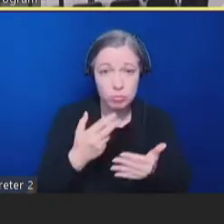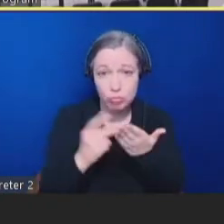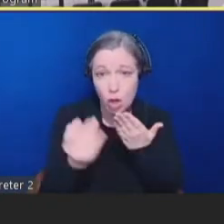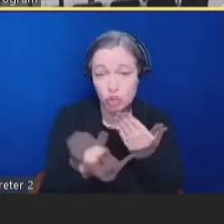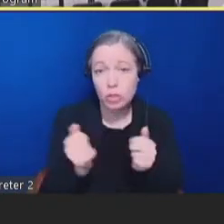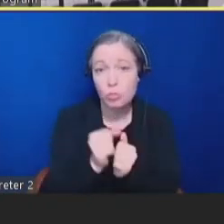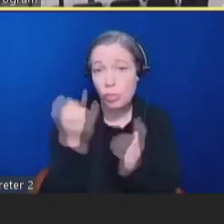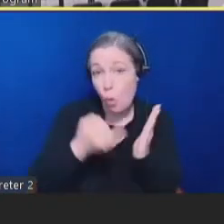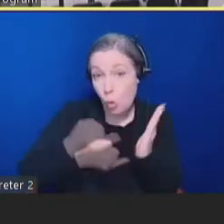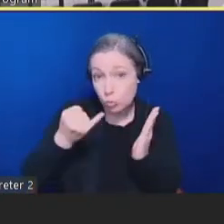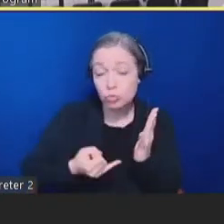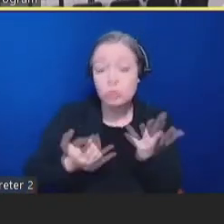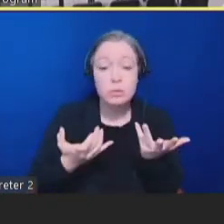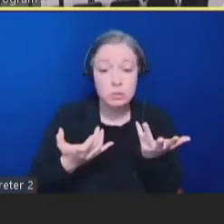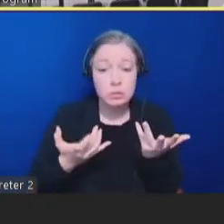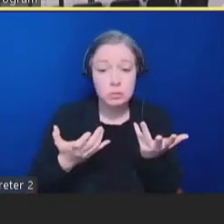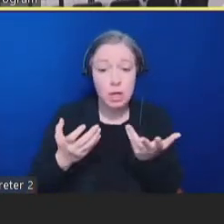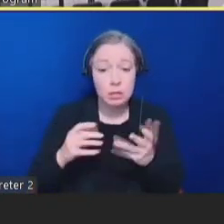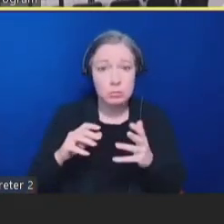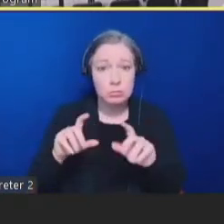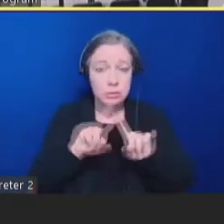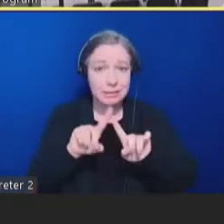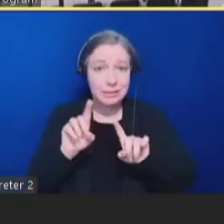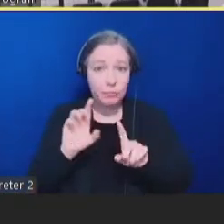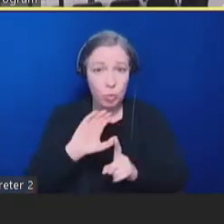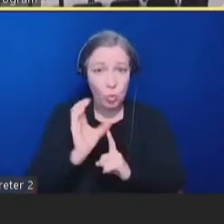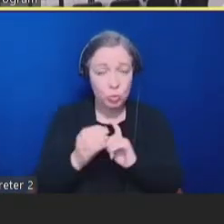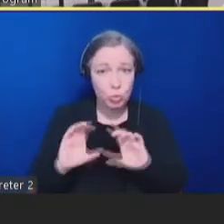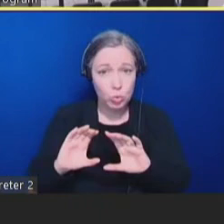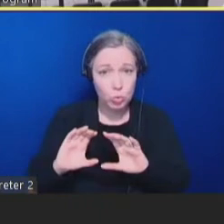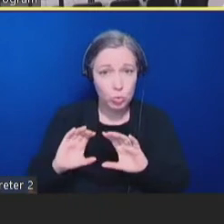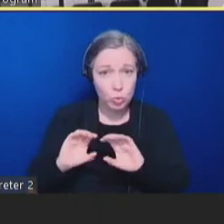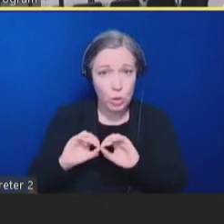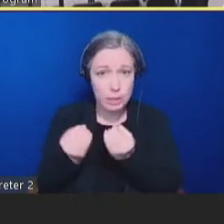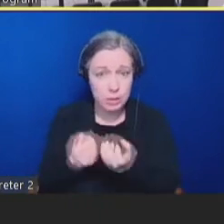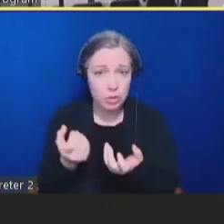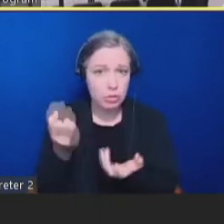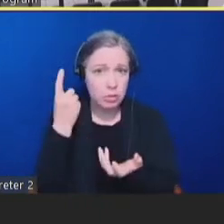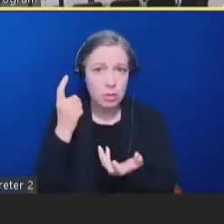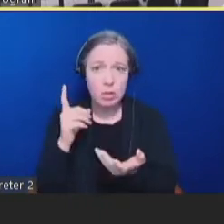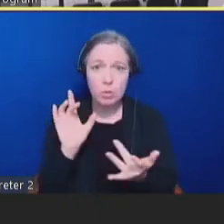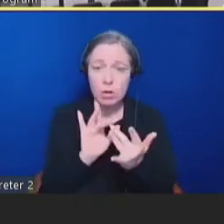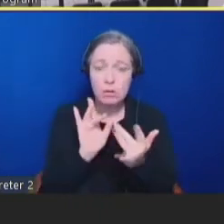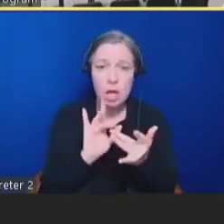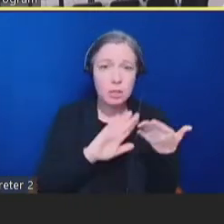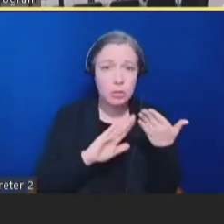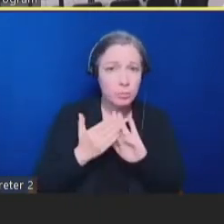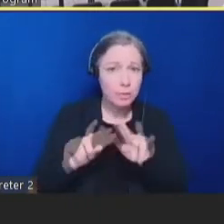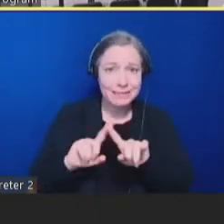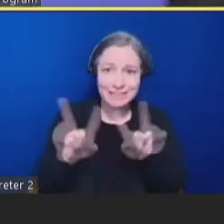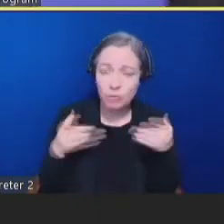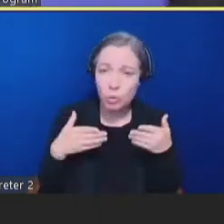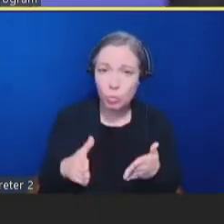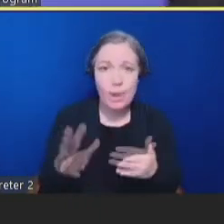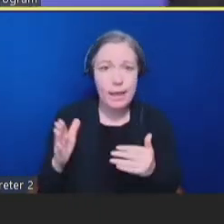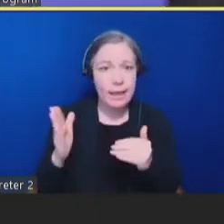they were able to reach their communities in just a very different way than medical professionals and public health institutions were.